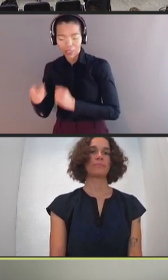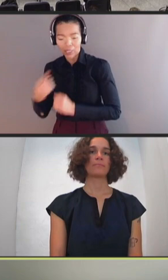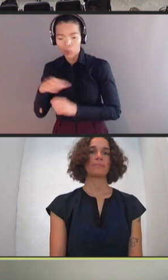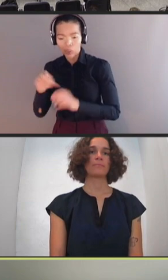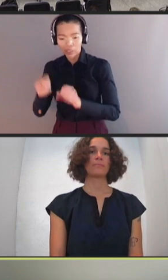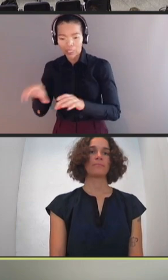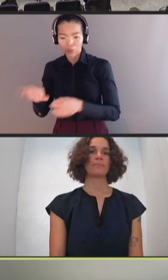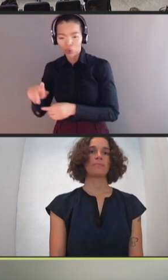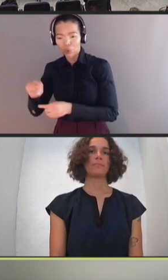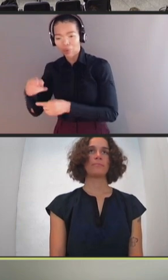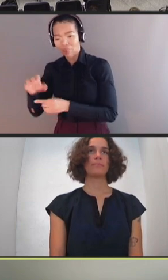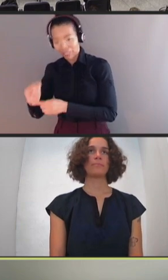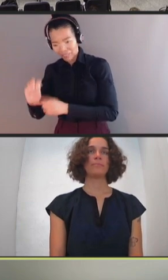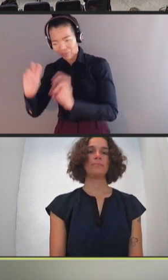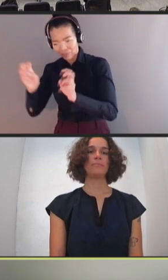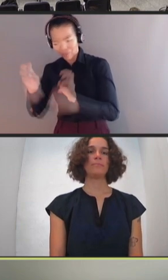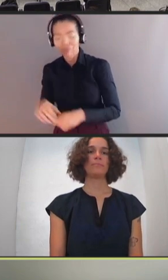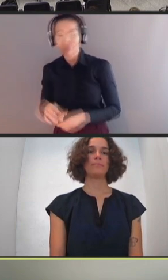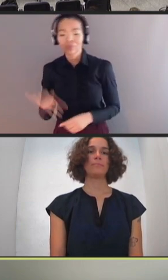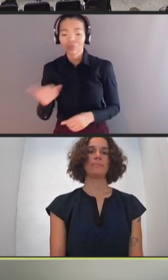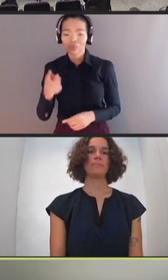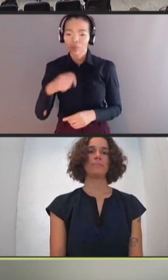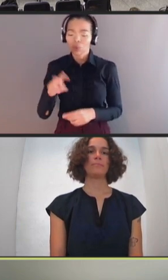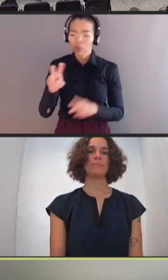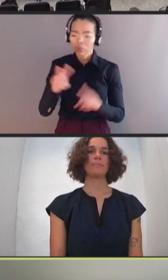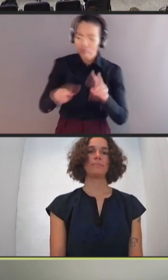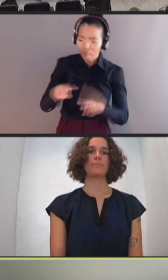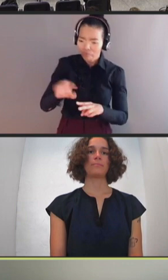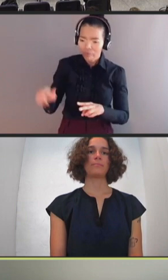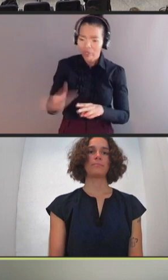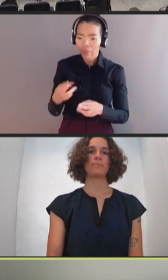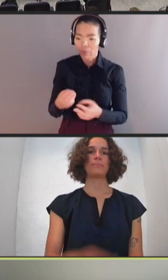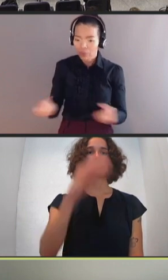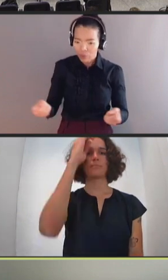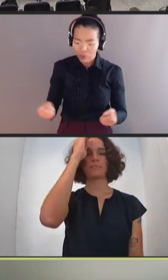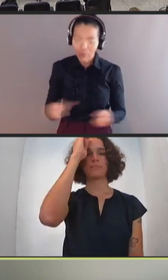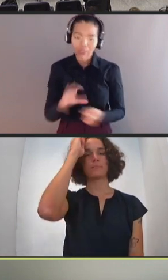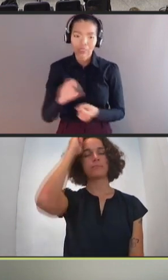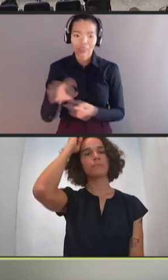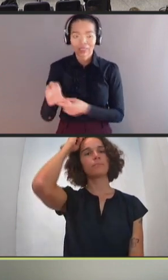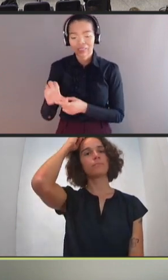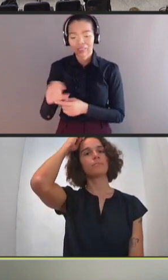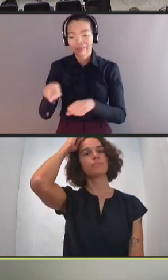we looked at external -- other resources like CDC's National Immunization Survey as